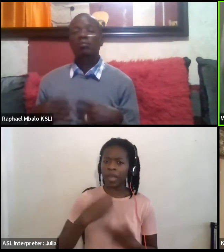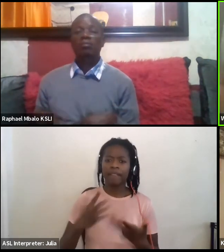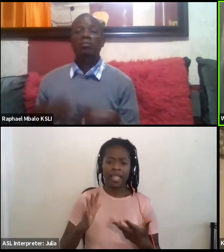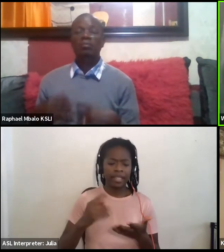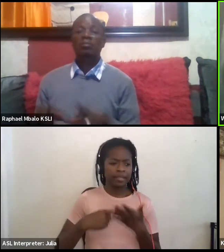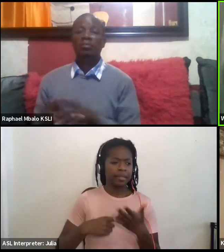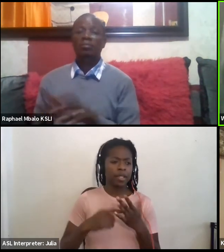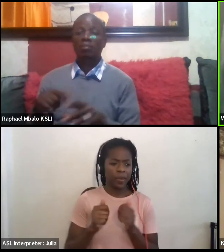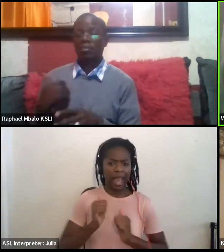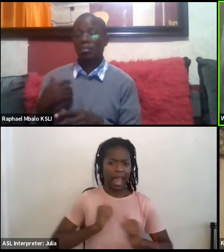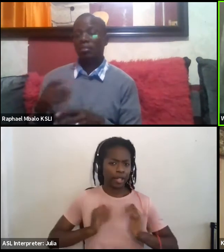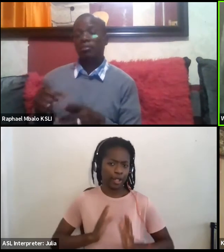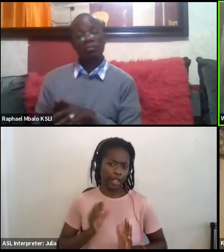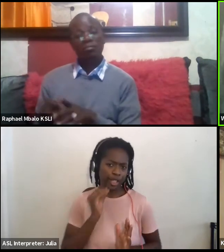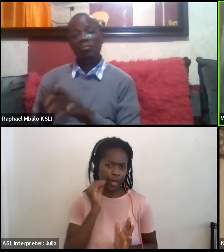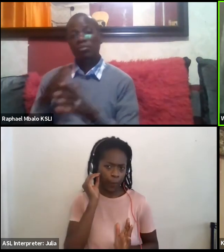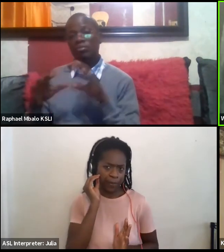that's the one thing I feel like...